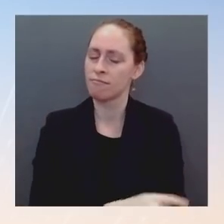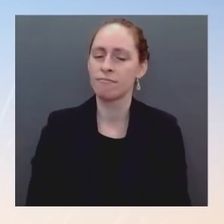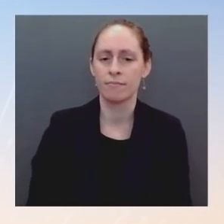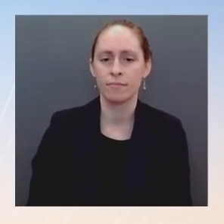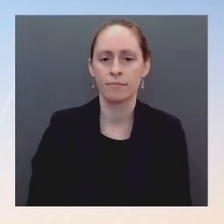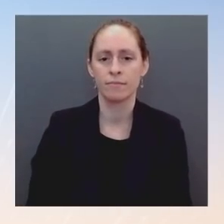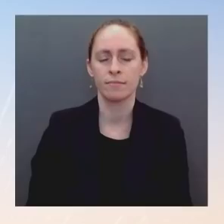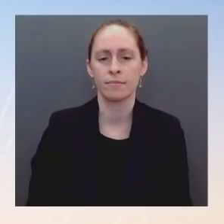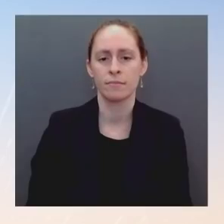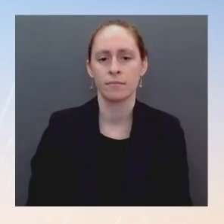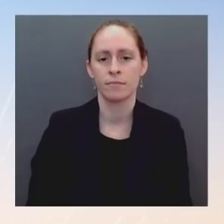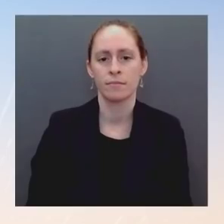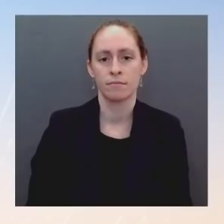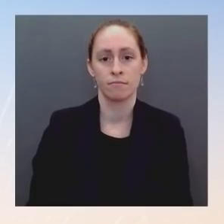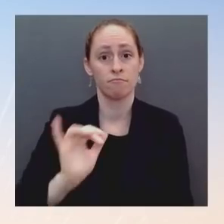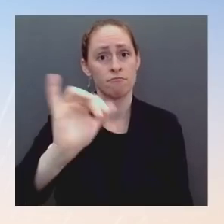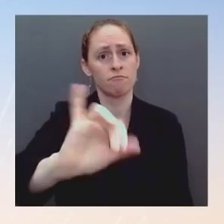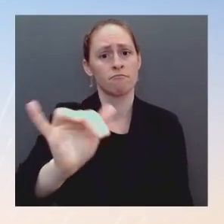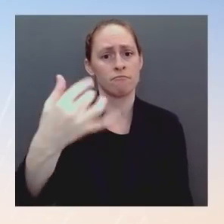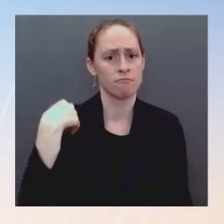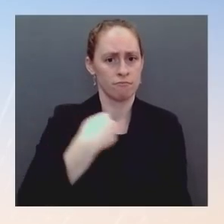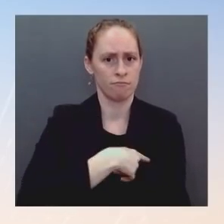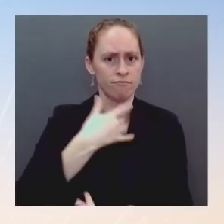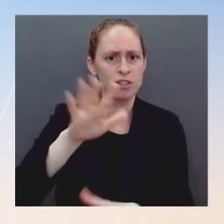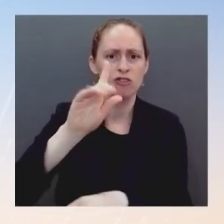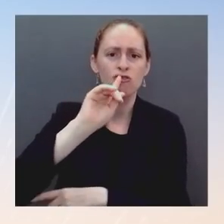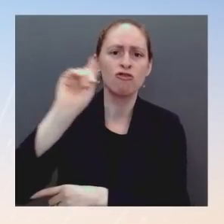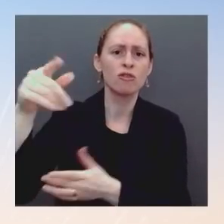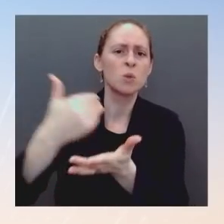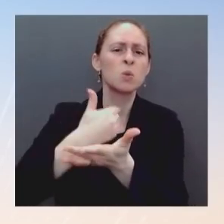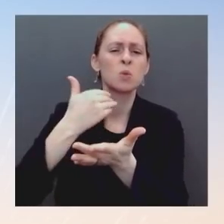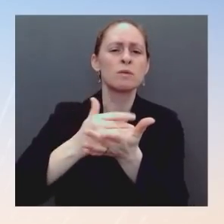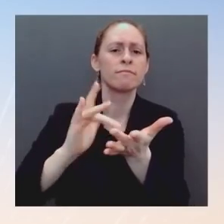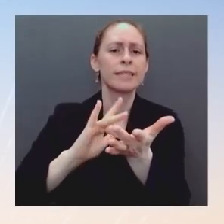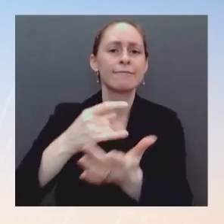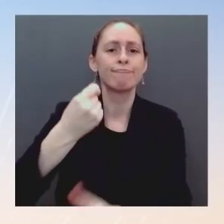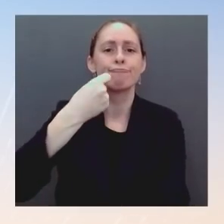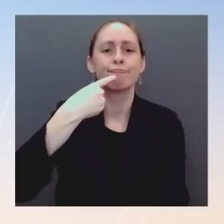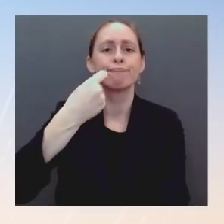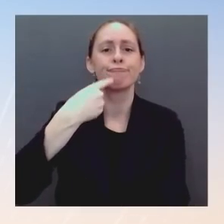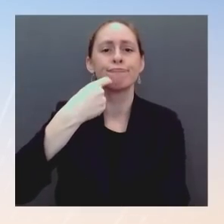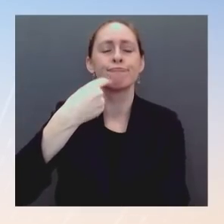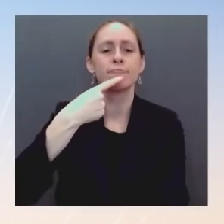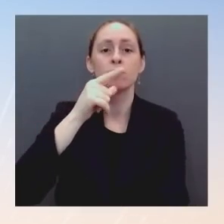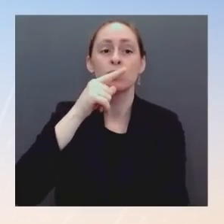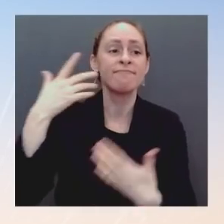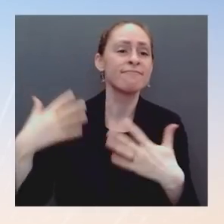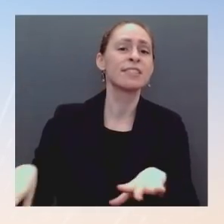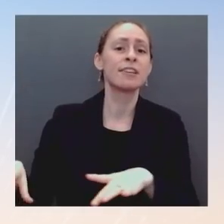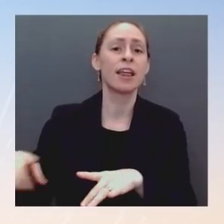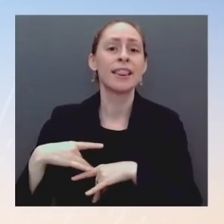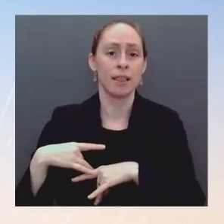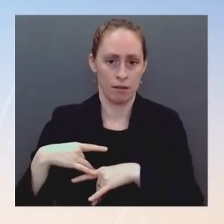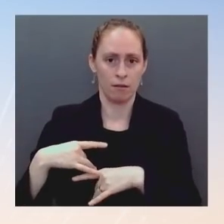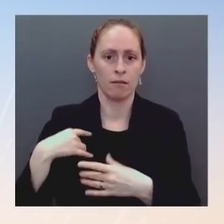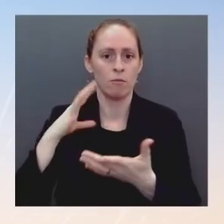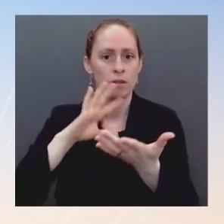or that we have masks that are now being distributed across the country and tests as well. So, we are in a dif- -- a very different place.